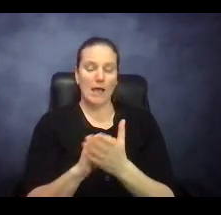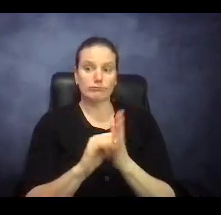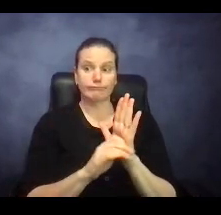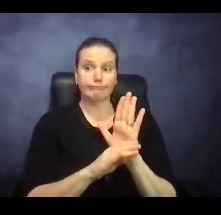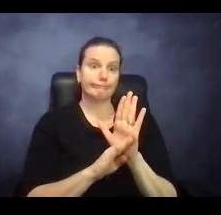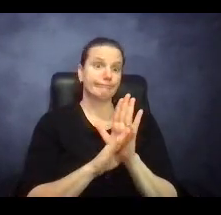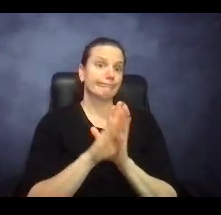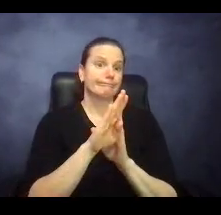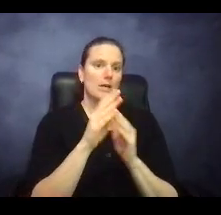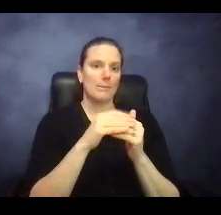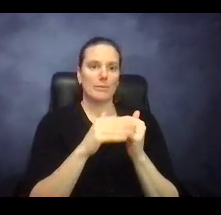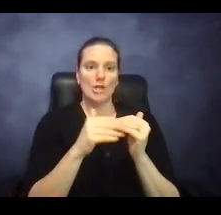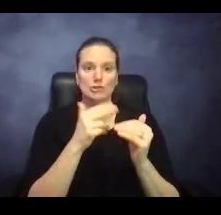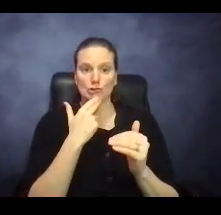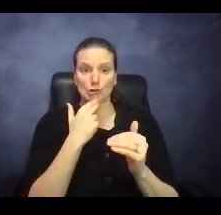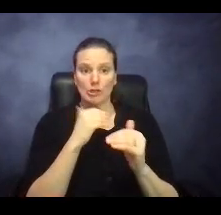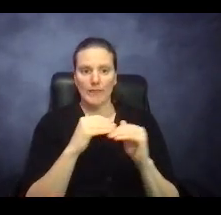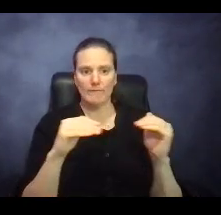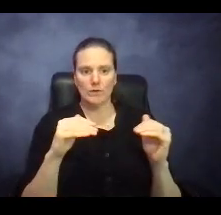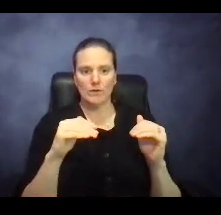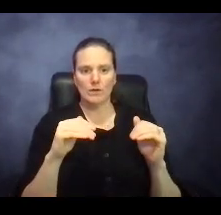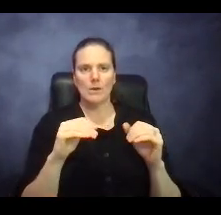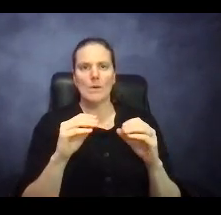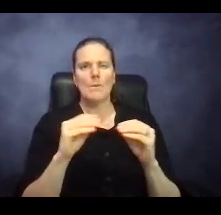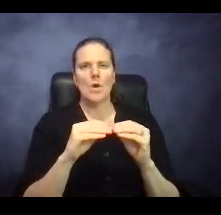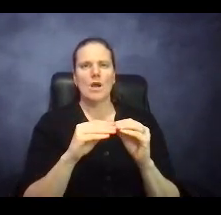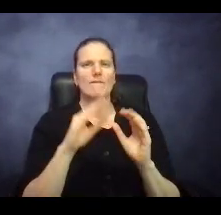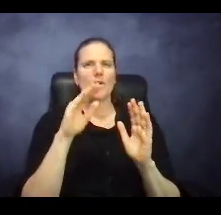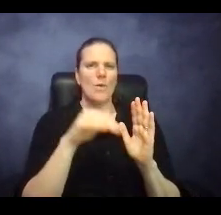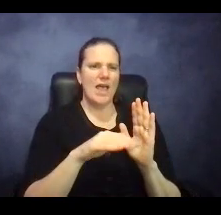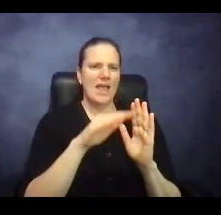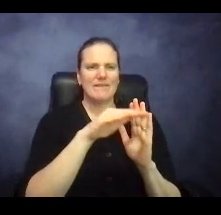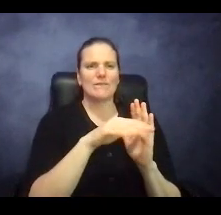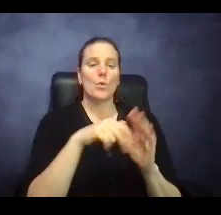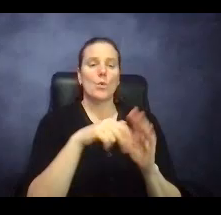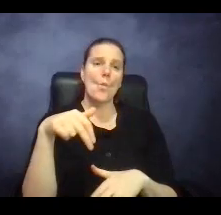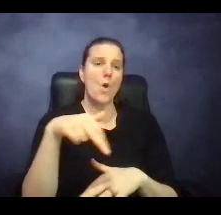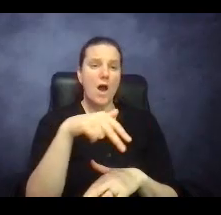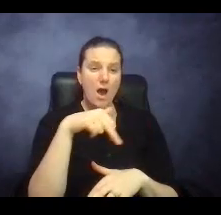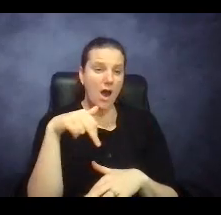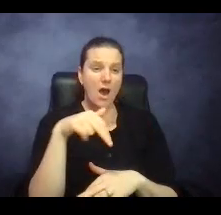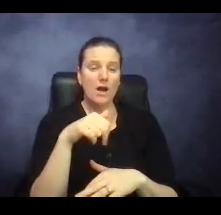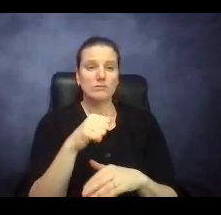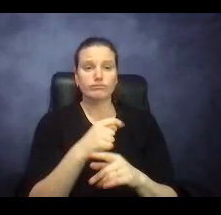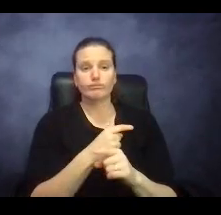Again, we're trying to create more of a wave walking regularly and then tend to a healthy circadian rhythm.